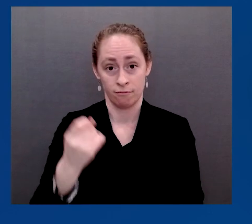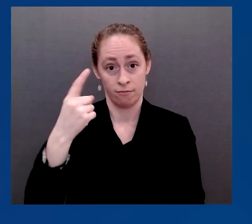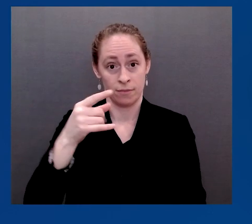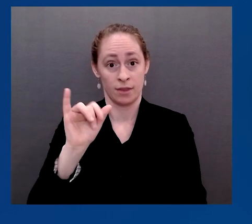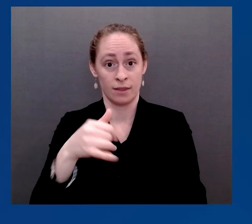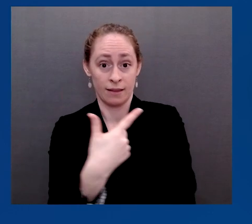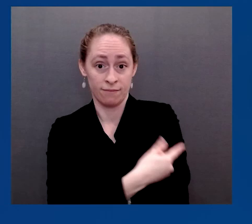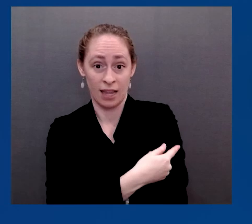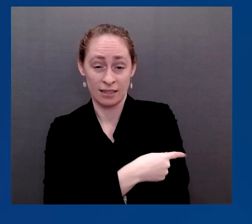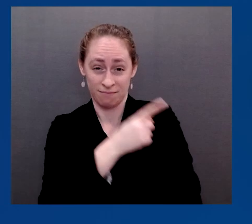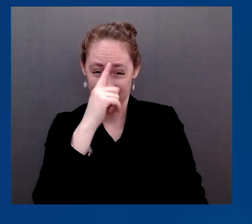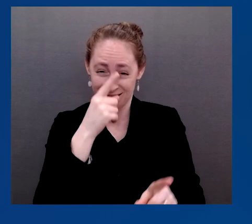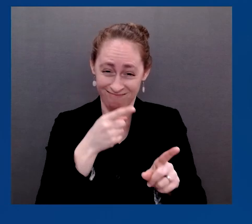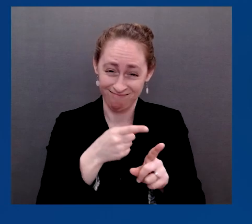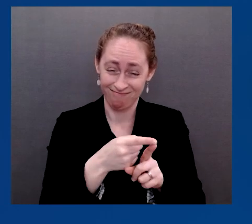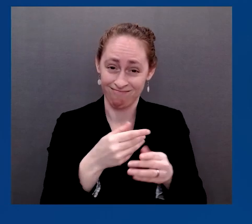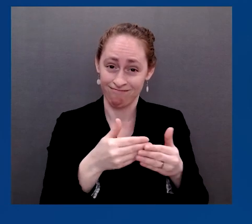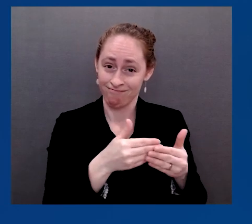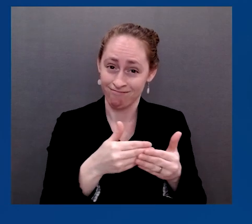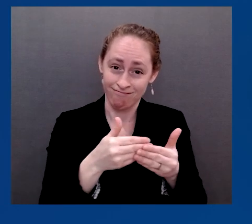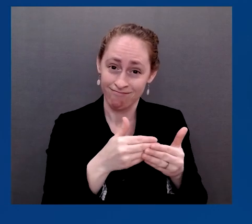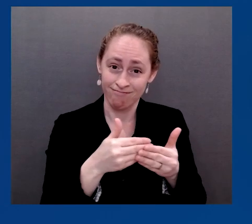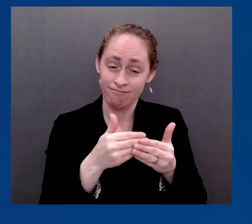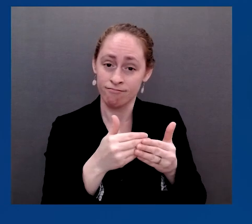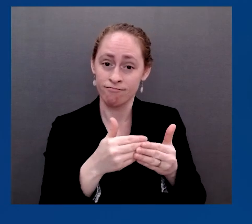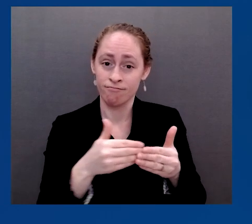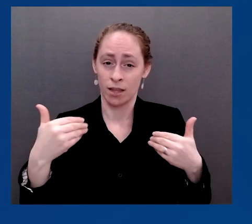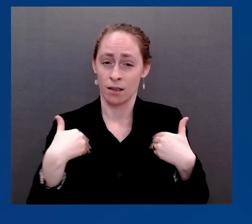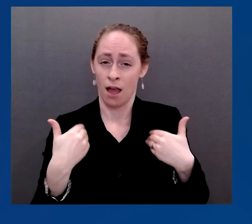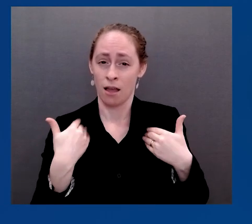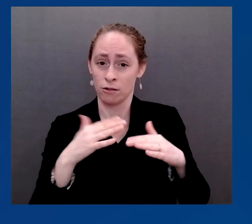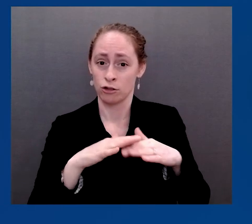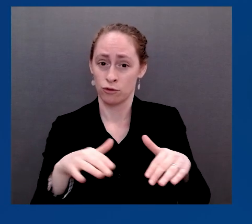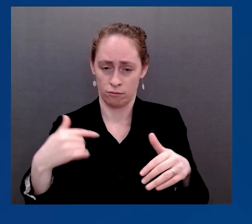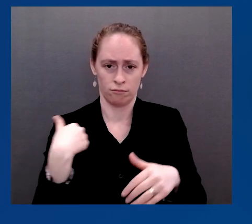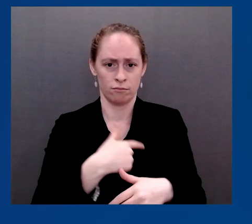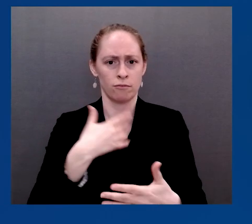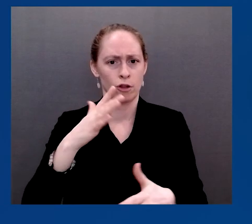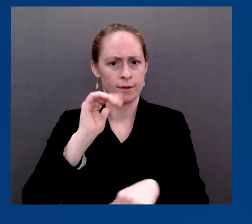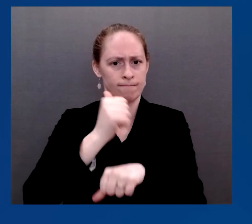specially for kids under five. The planning process is well underway.